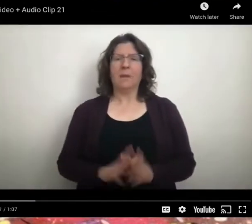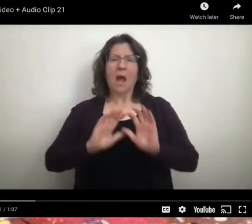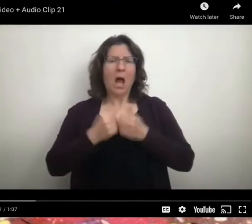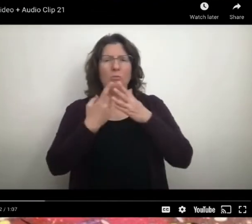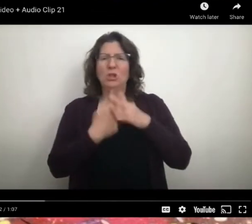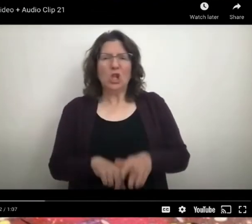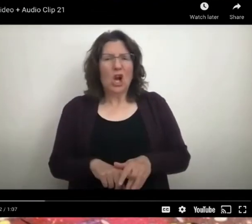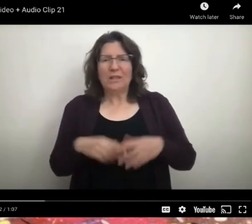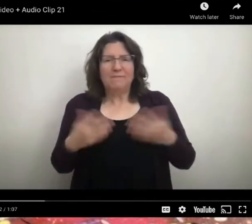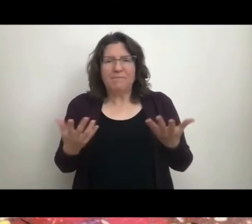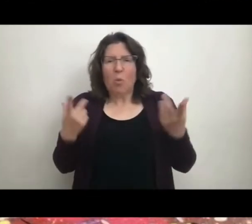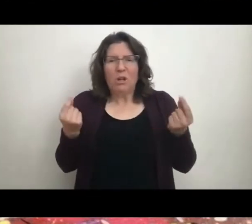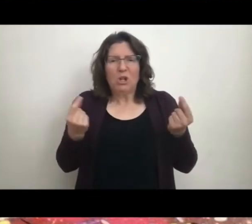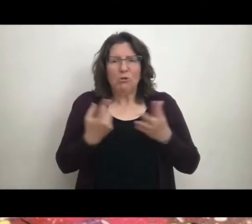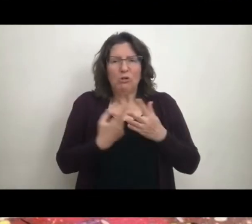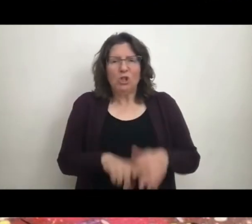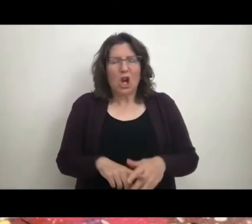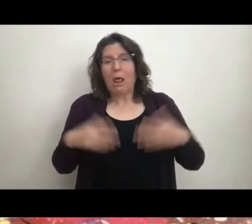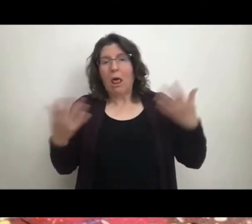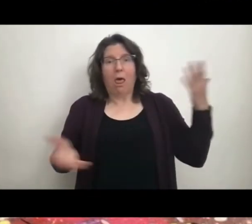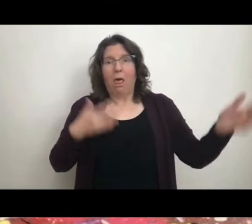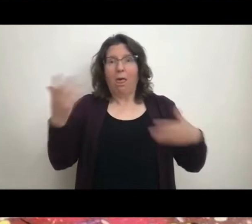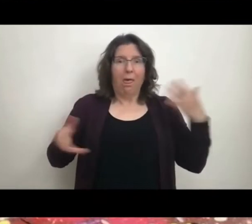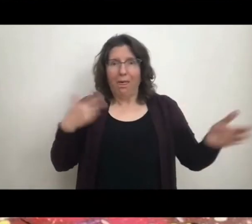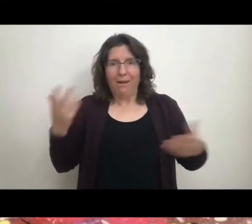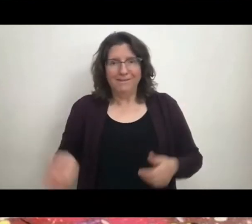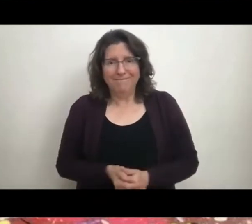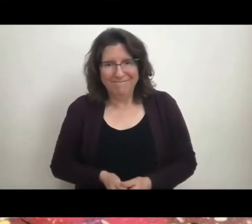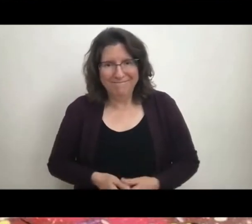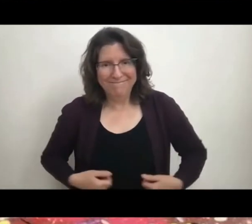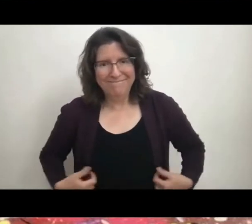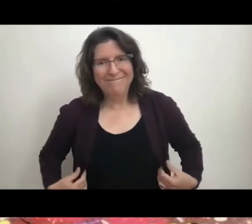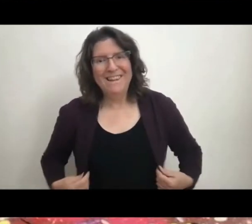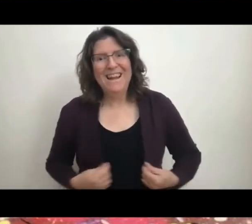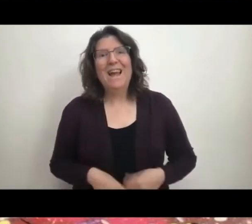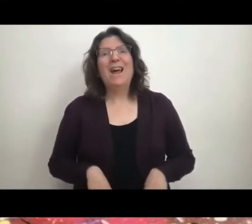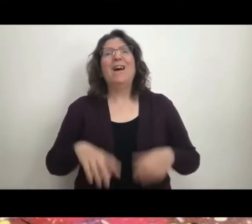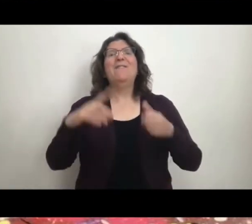So how does one start? It can be a bit of a schmozz!